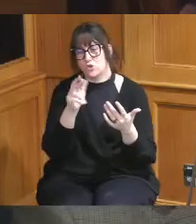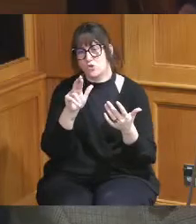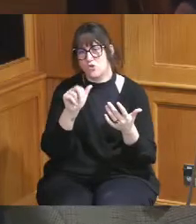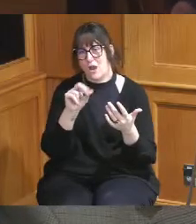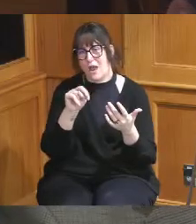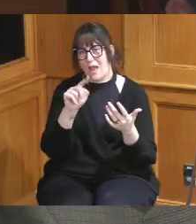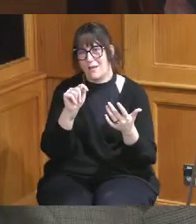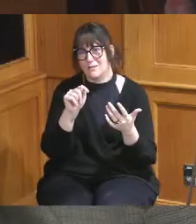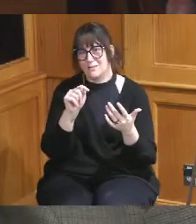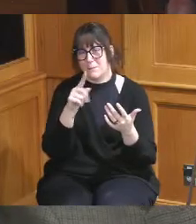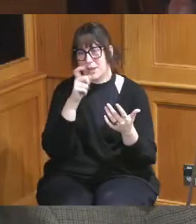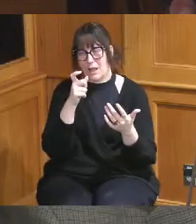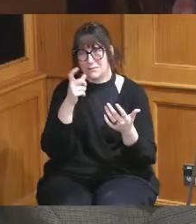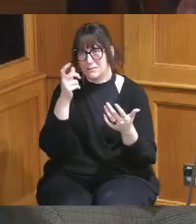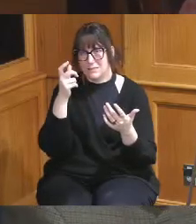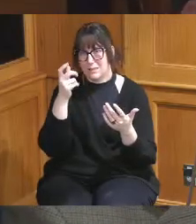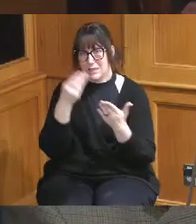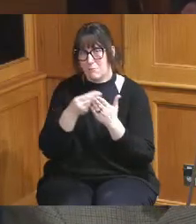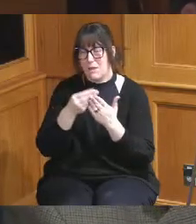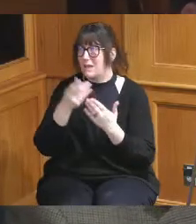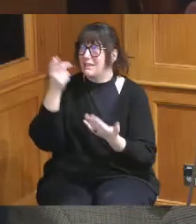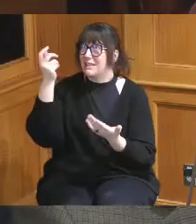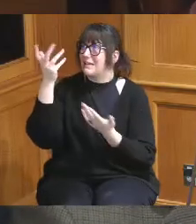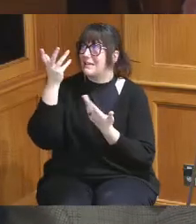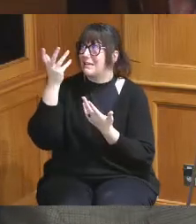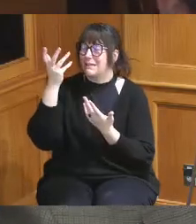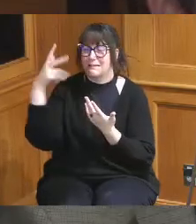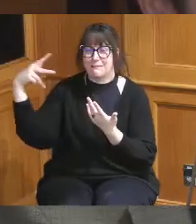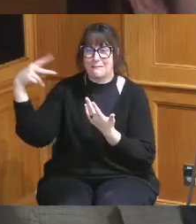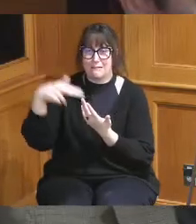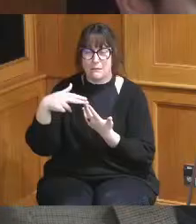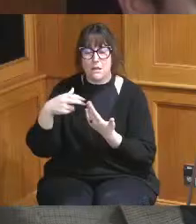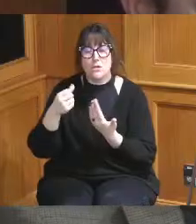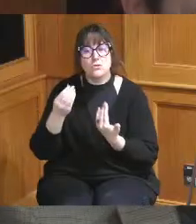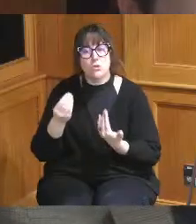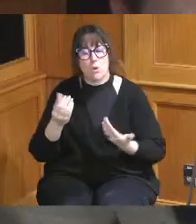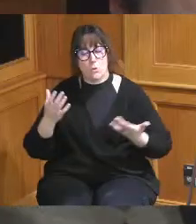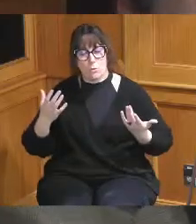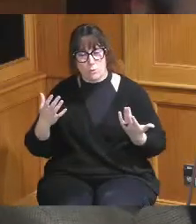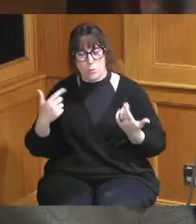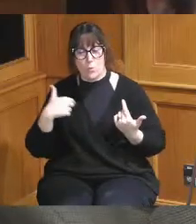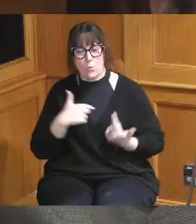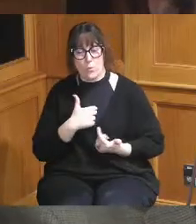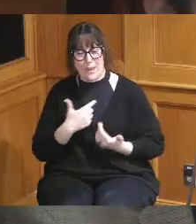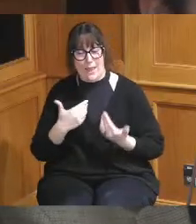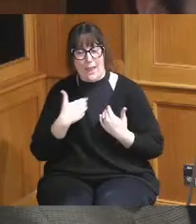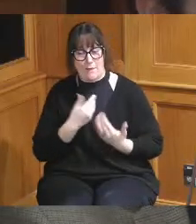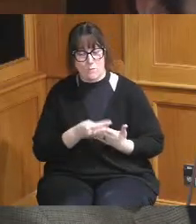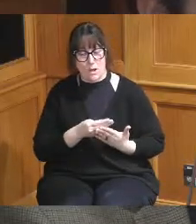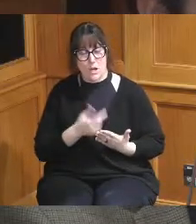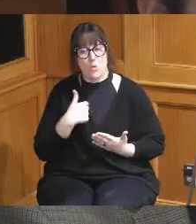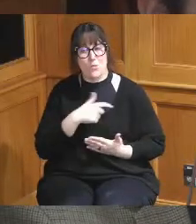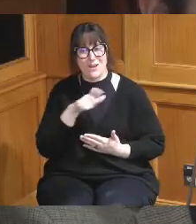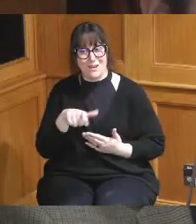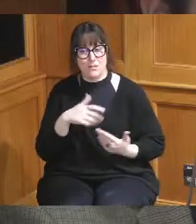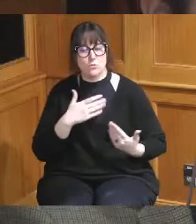have the money so my takeaway for that today is we've got money we got to move a little quicker